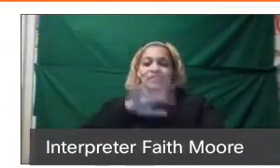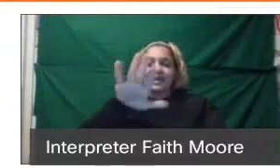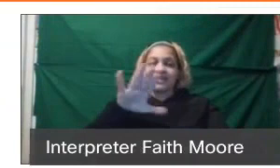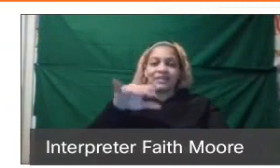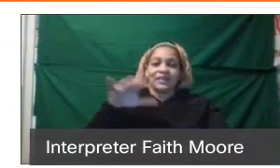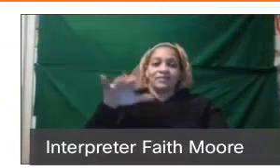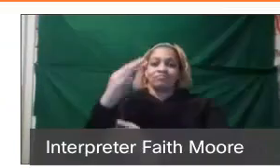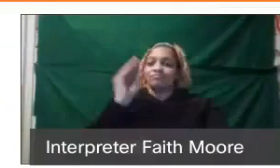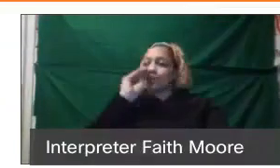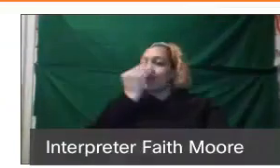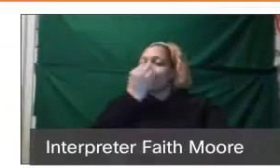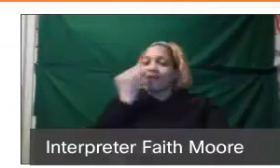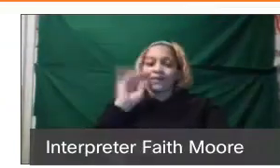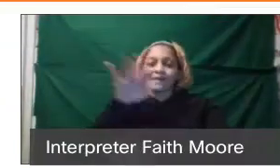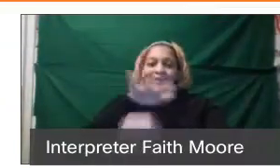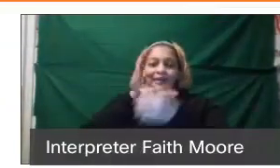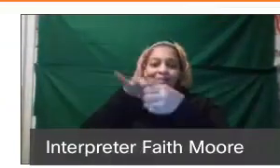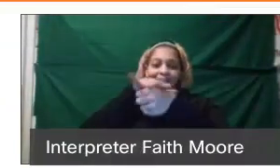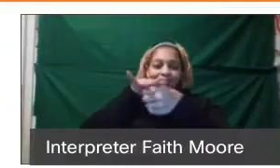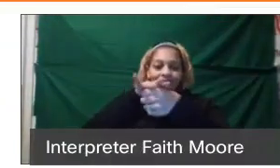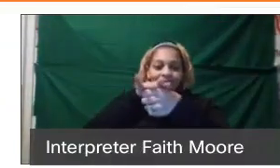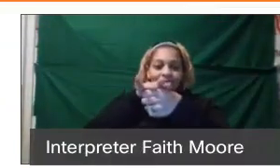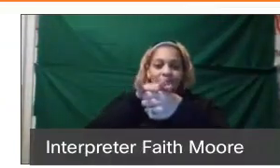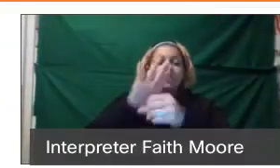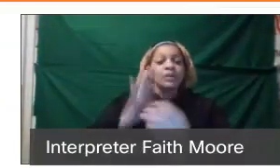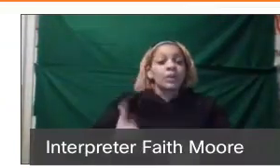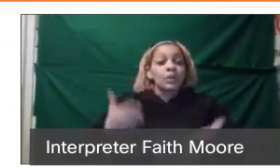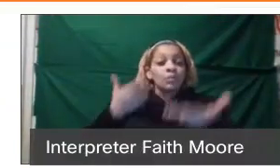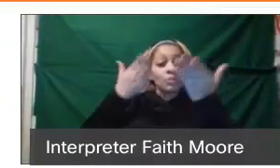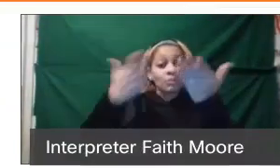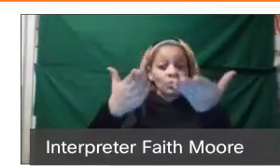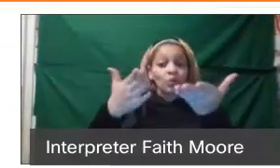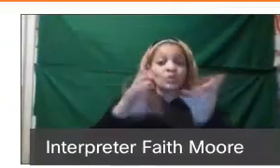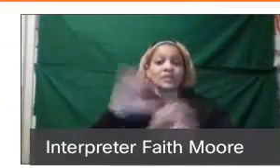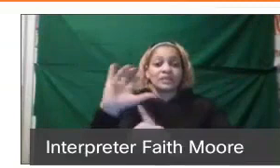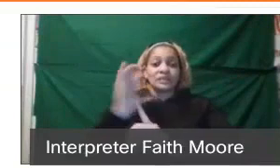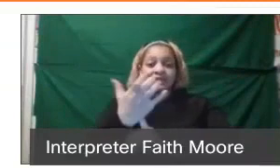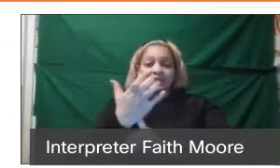In the proposed condition, the will be aligned along the East side of Blair road.